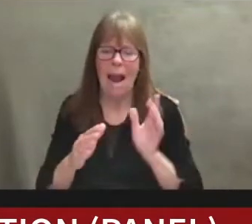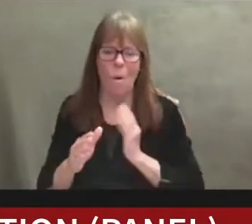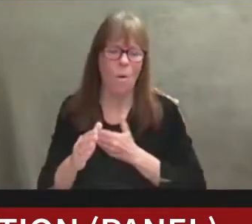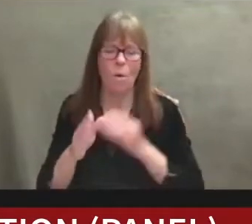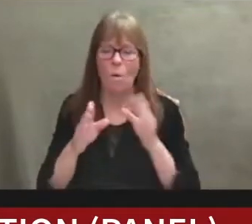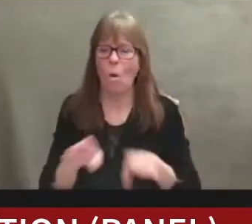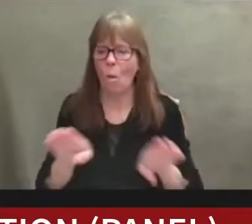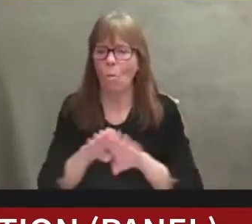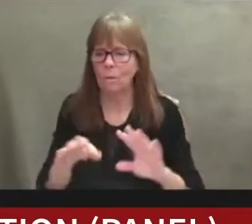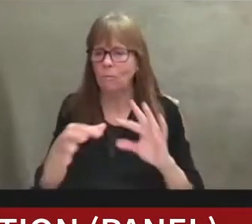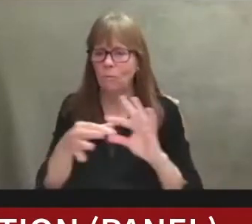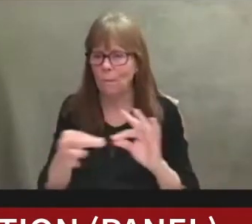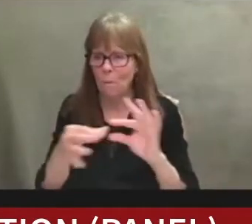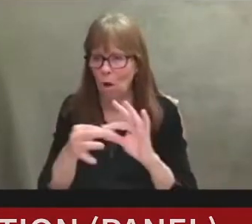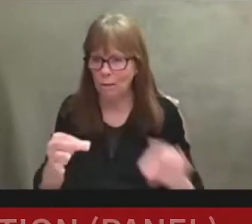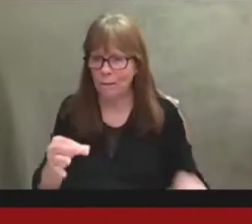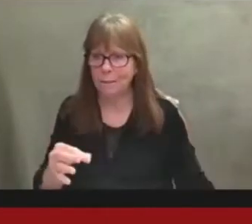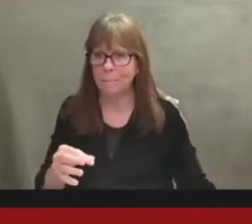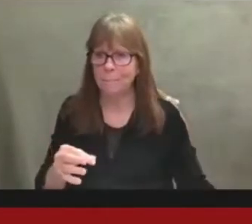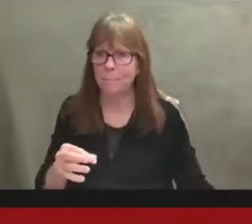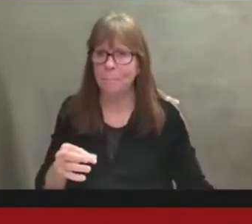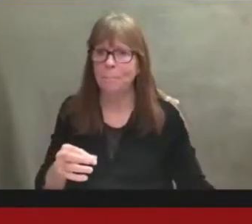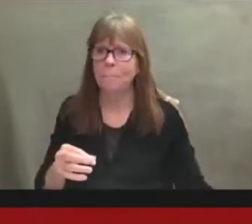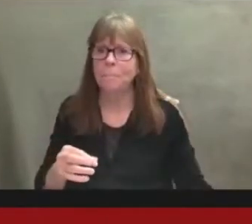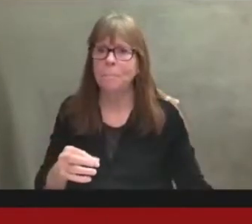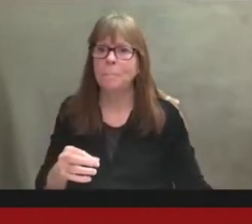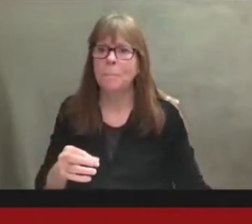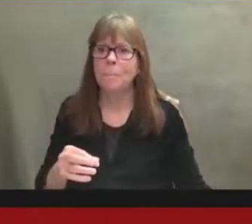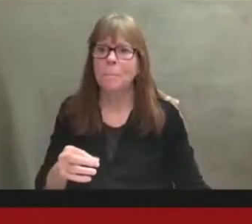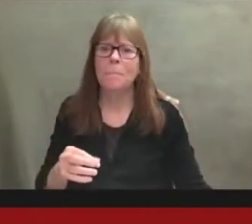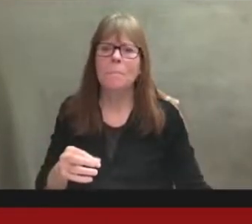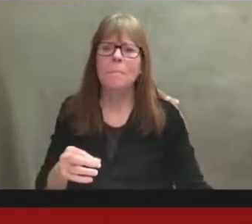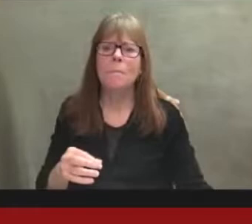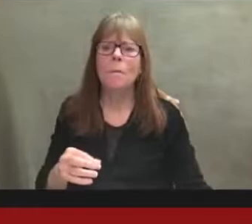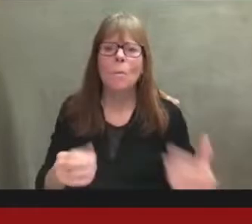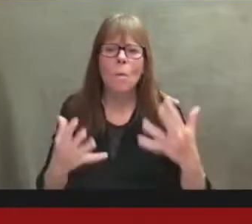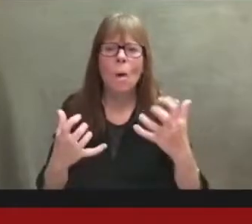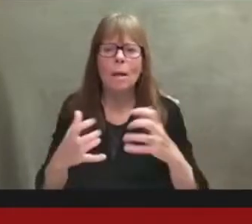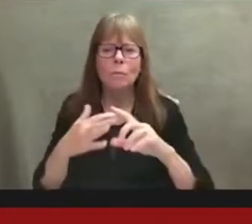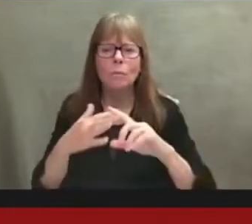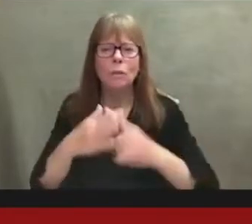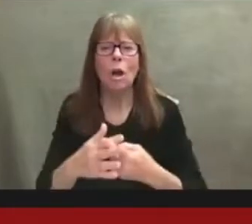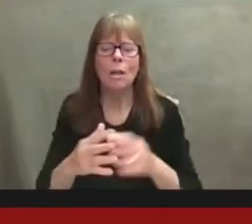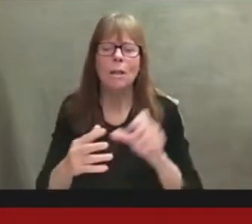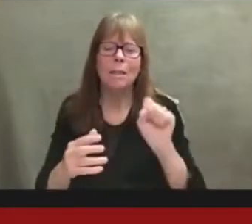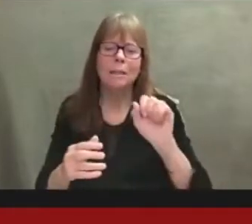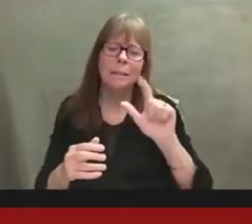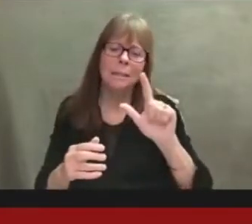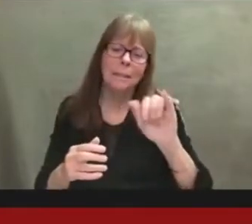What we wanted to start off by doing was sharing a word cloud from the Slido, that shows what